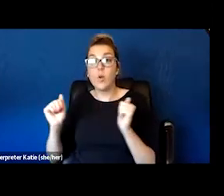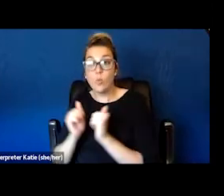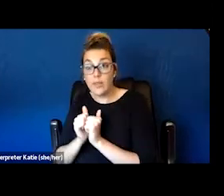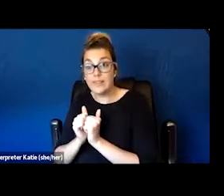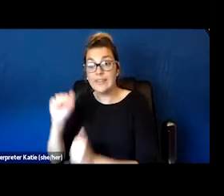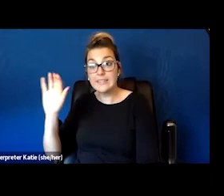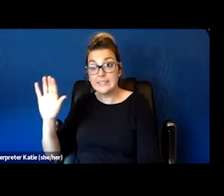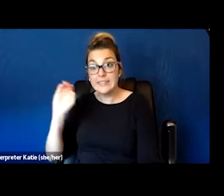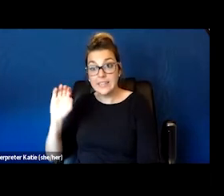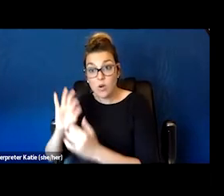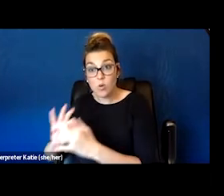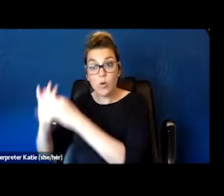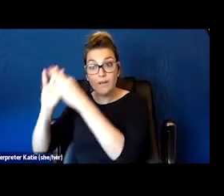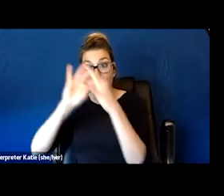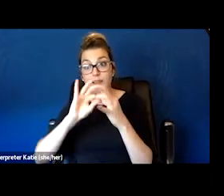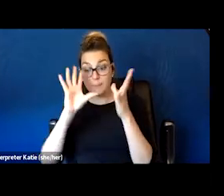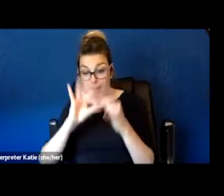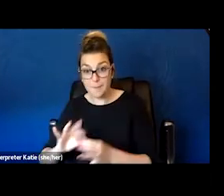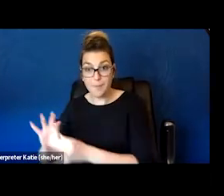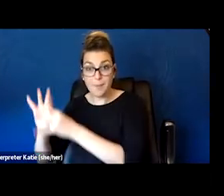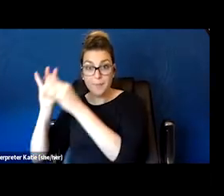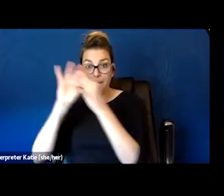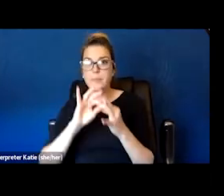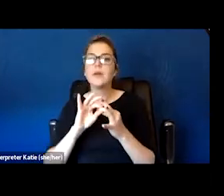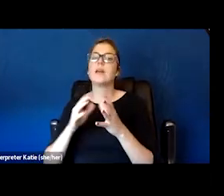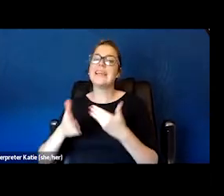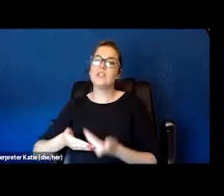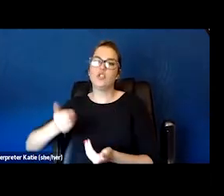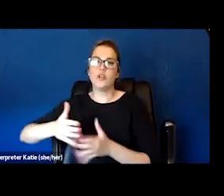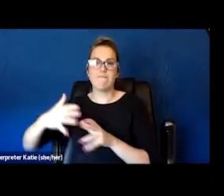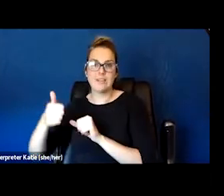to all of the different, the myriad resources and programs that exist in a community.